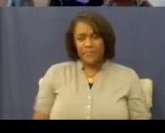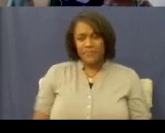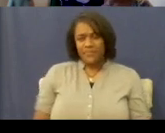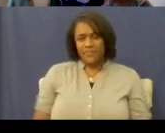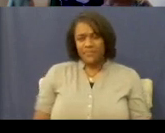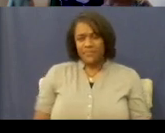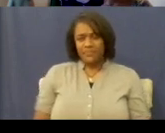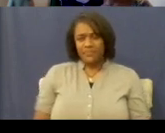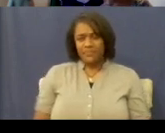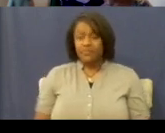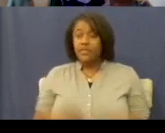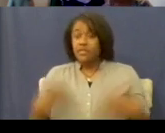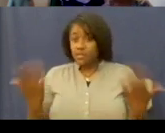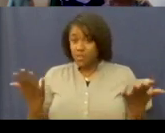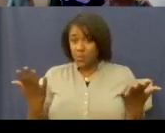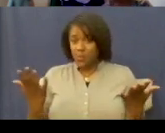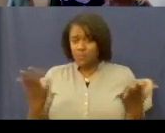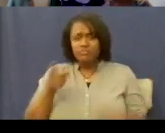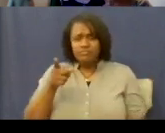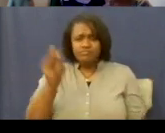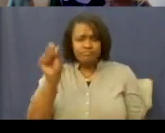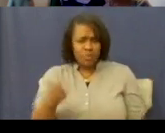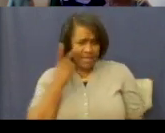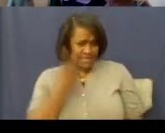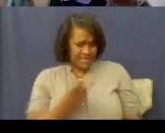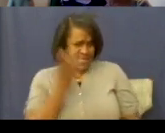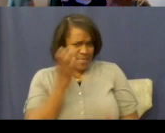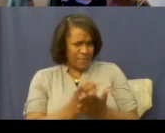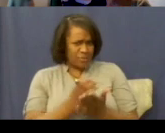So, you can see the nerve cell has a lot of different parts.